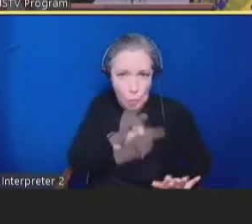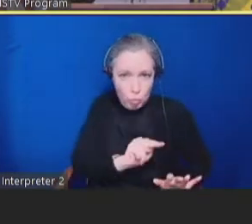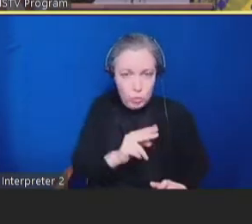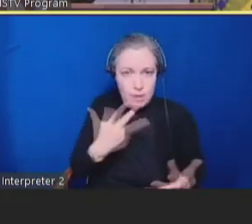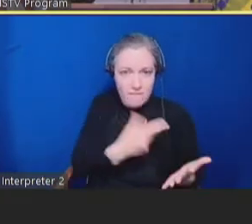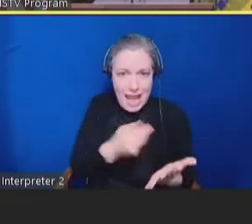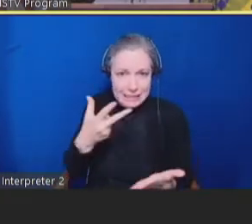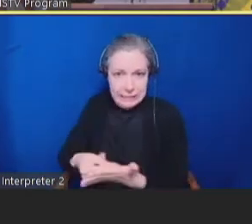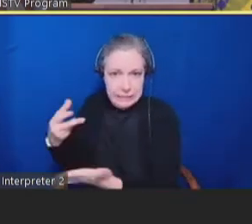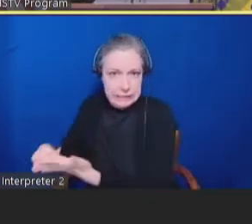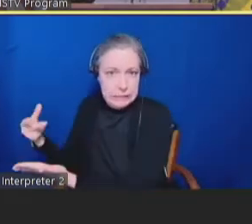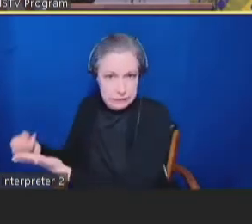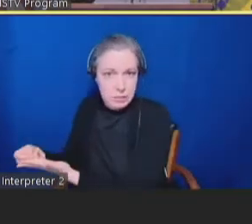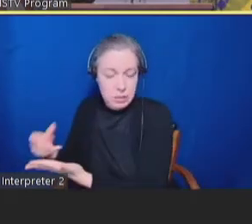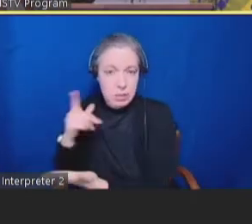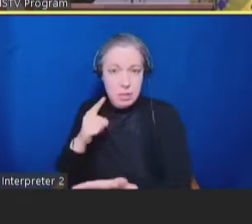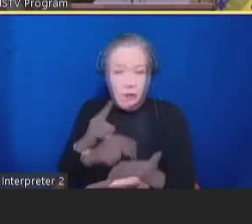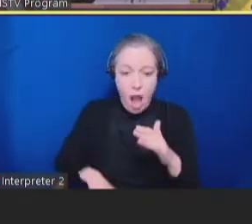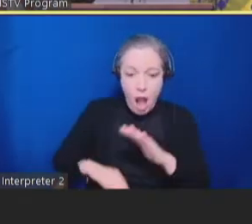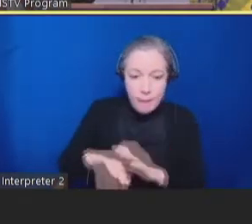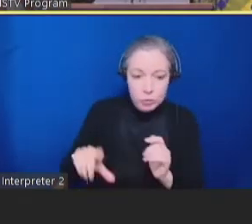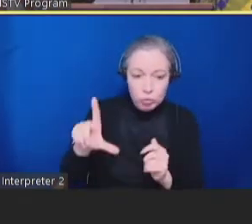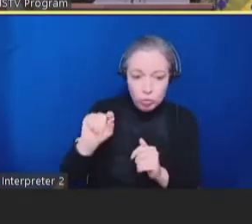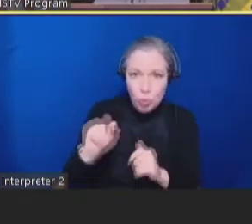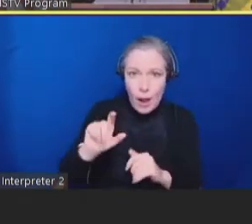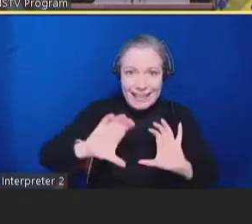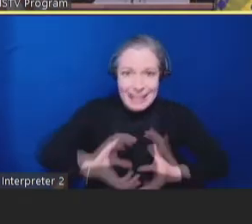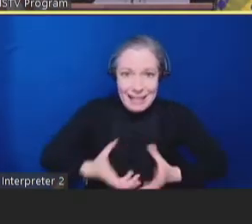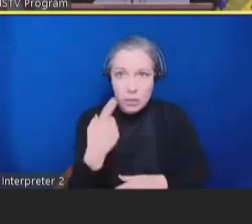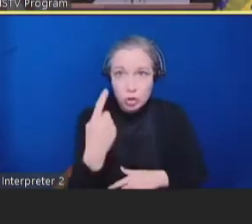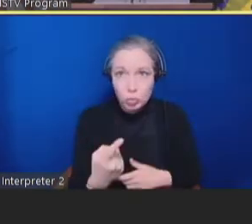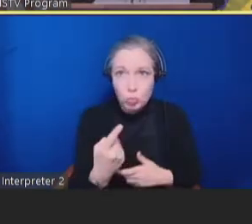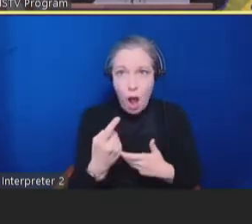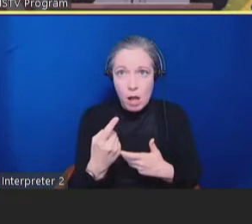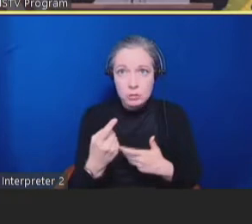neoantigens. These are delivered as two uridine [spelled phonetically] mRNA decatopes